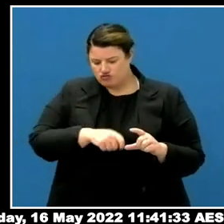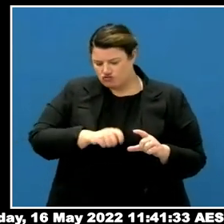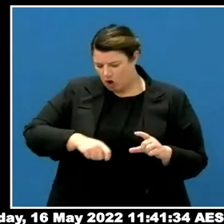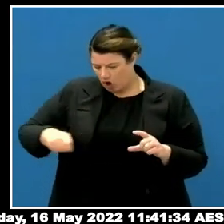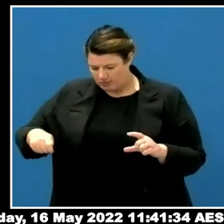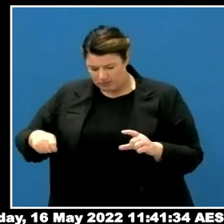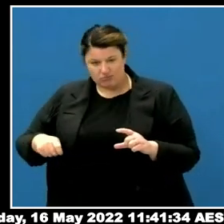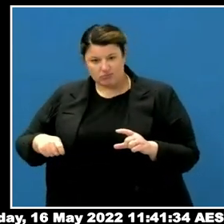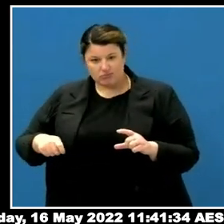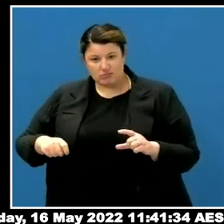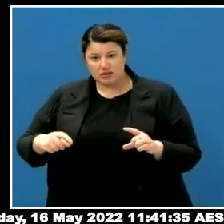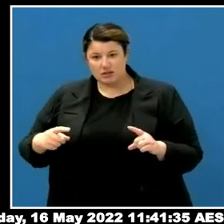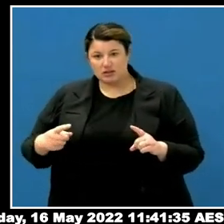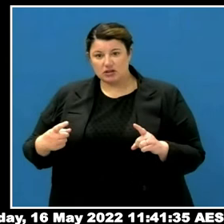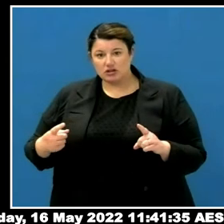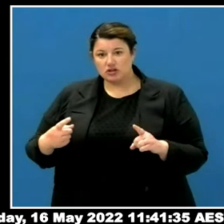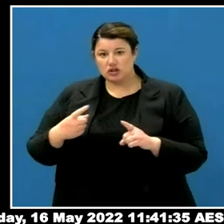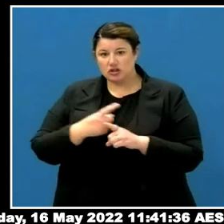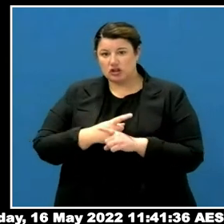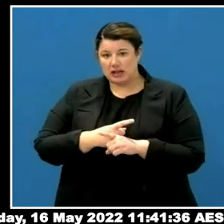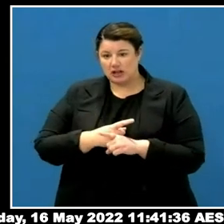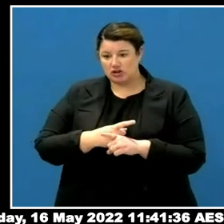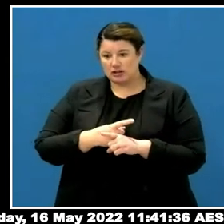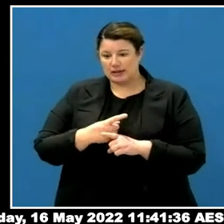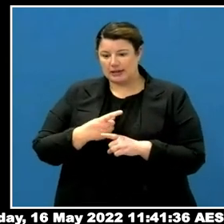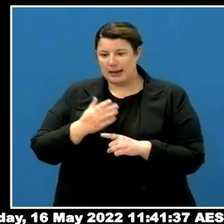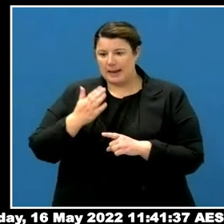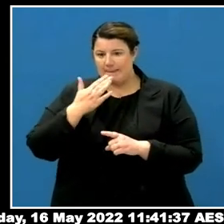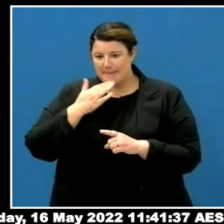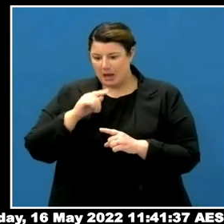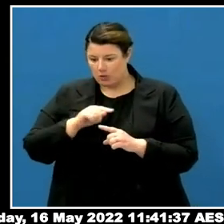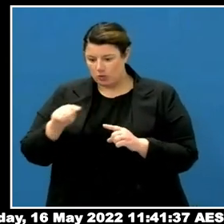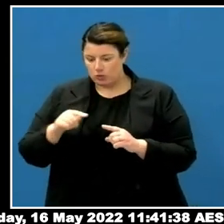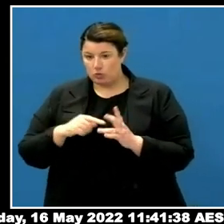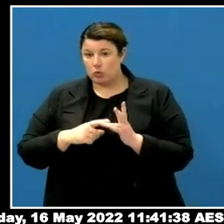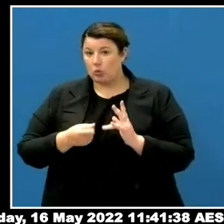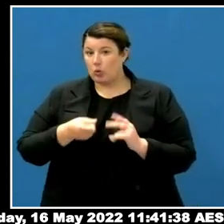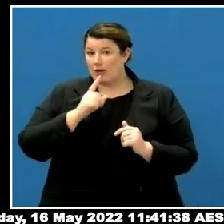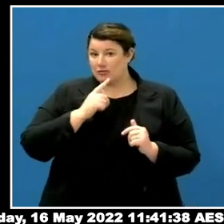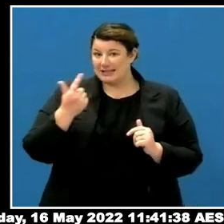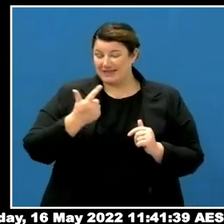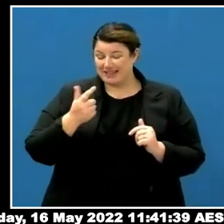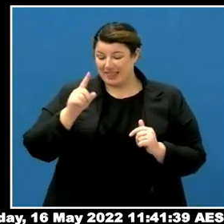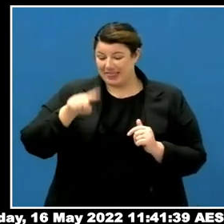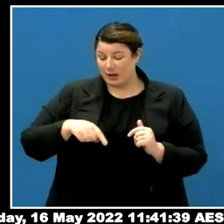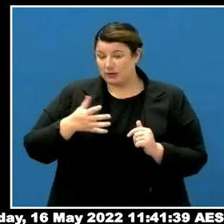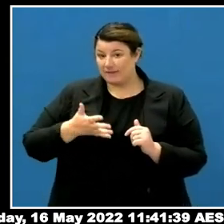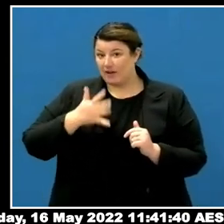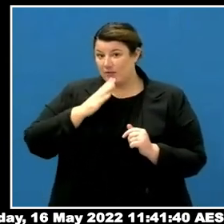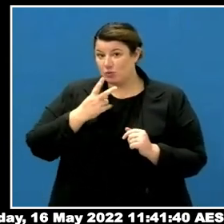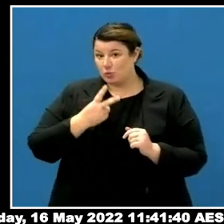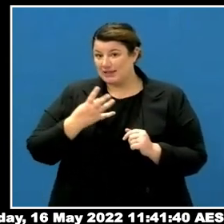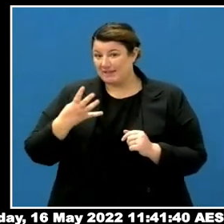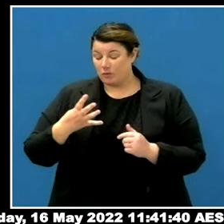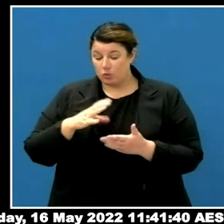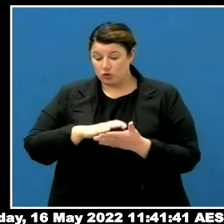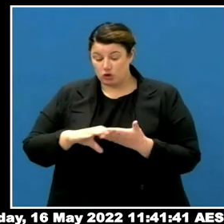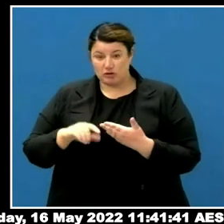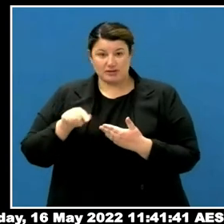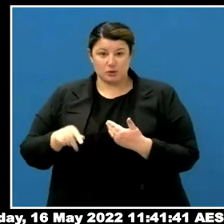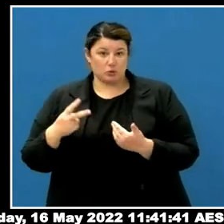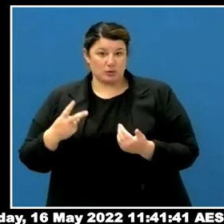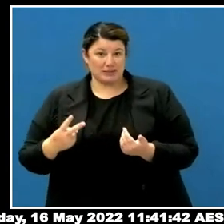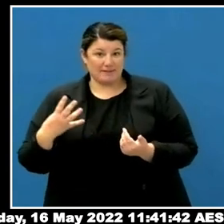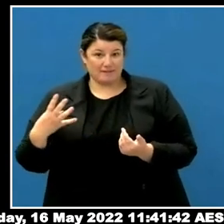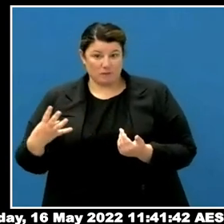"Changing amount to original S/A amount to $117,524.24 until new plan